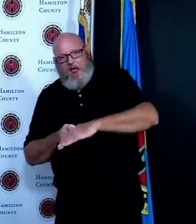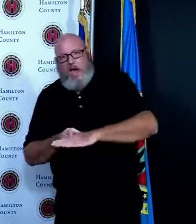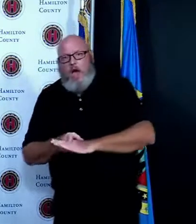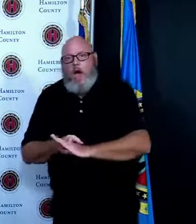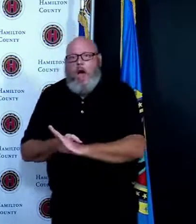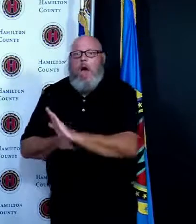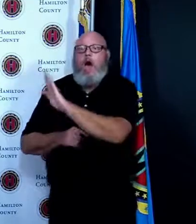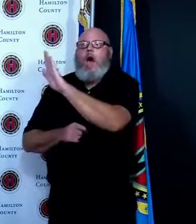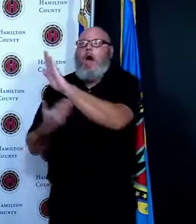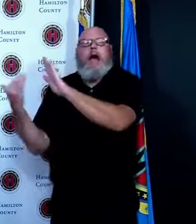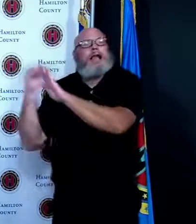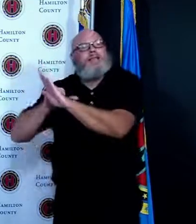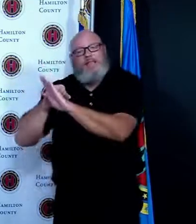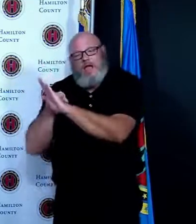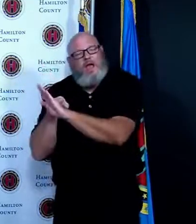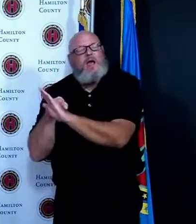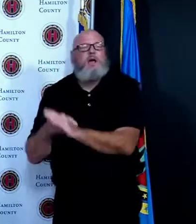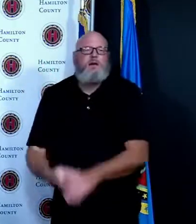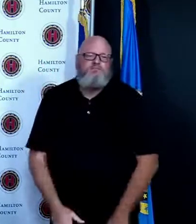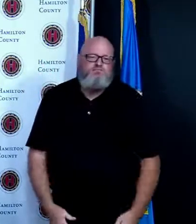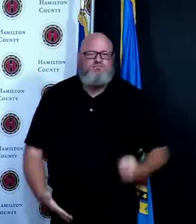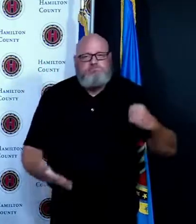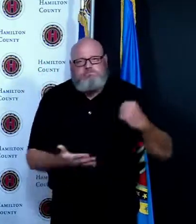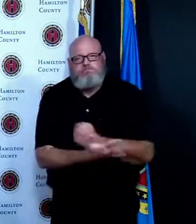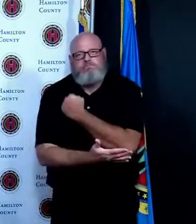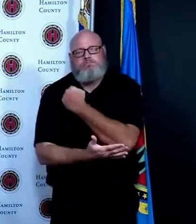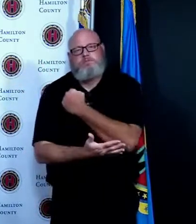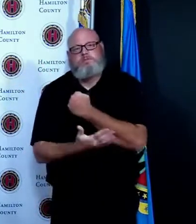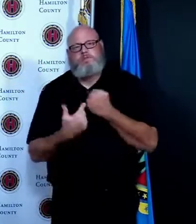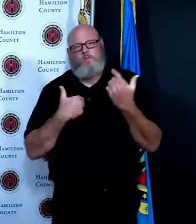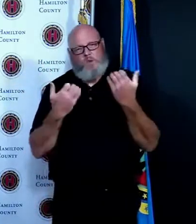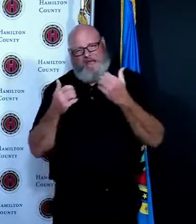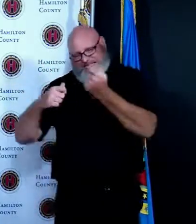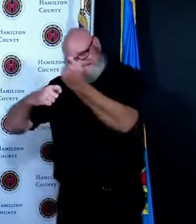Commissioner Driehaus just shared an example of how easy it is to get tested in our community